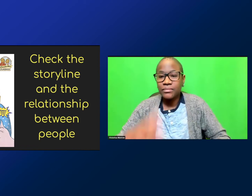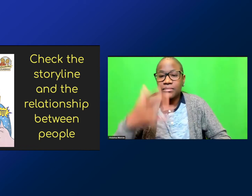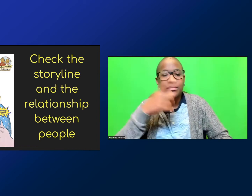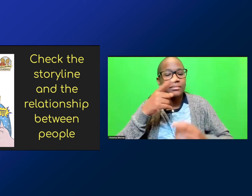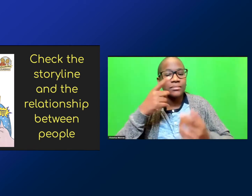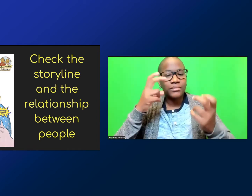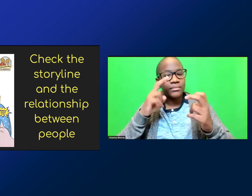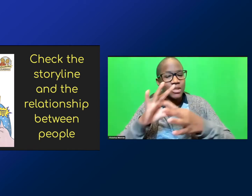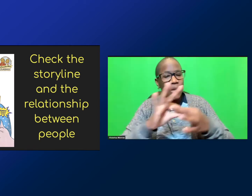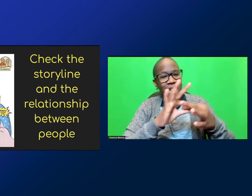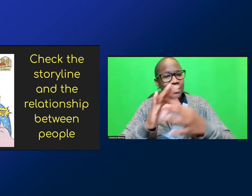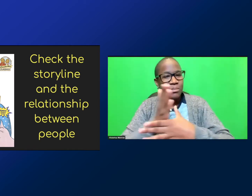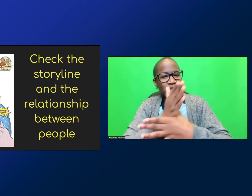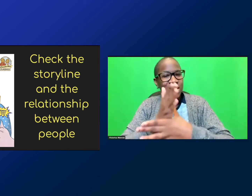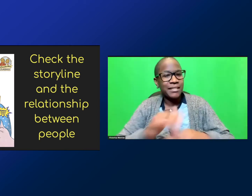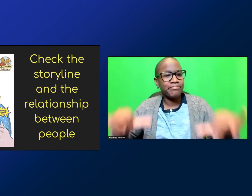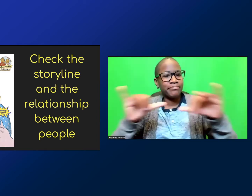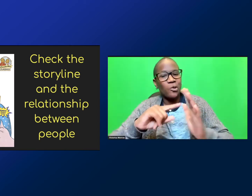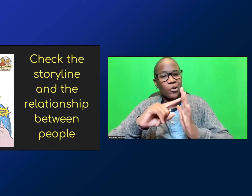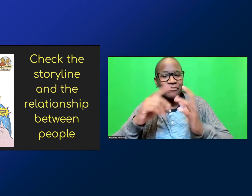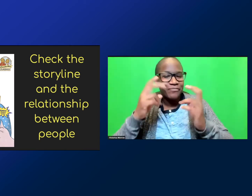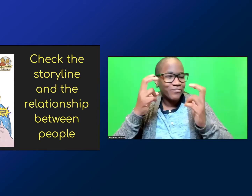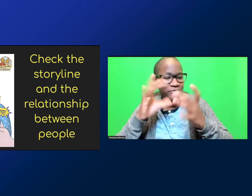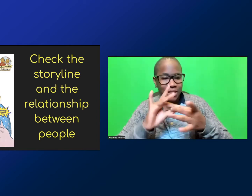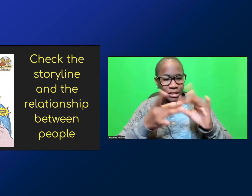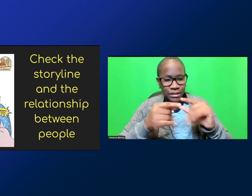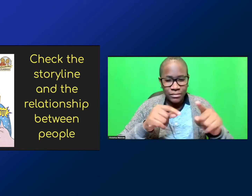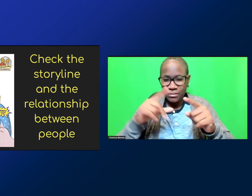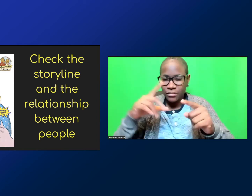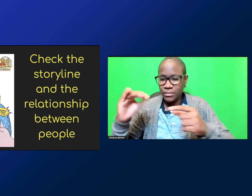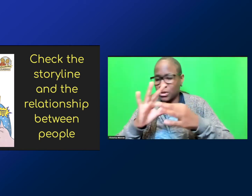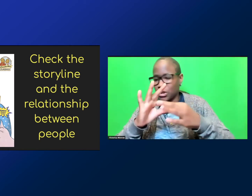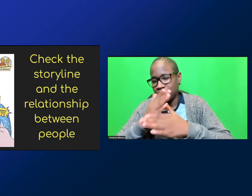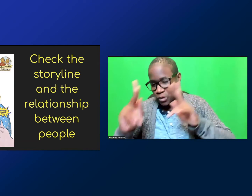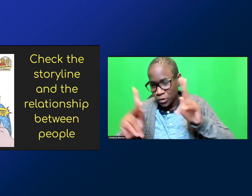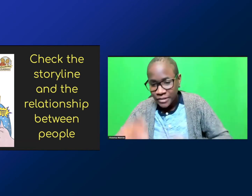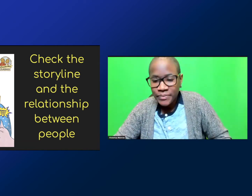it presents a very old-fashioned way of perceiving and handling the situation and so again checking